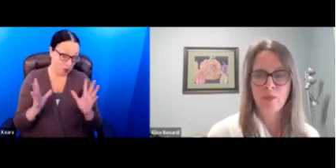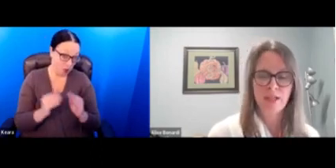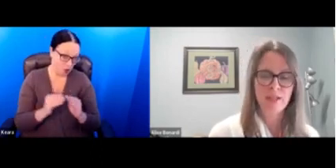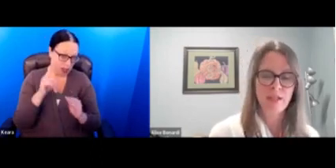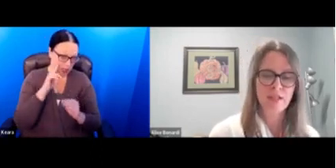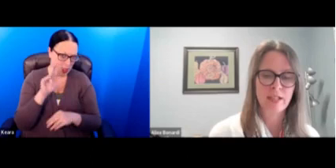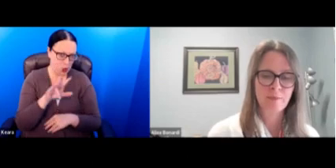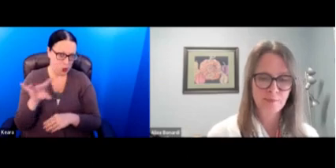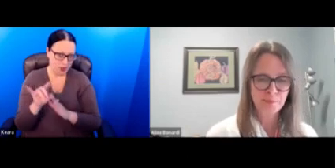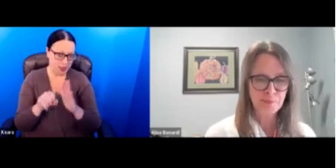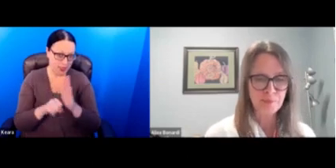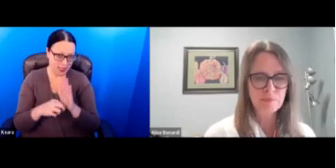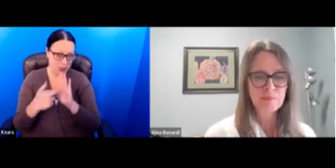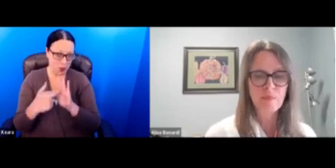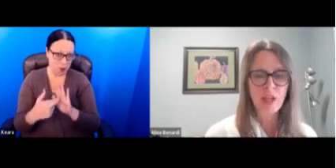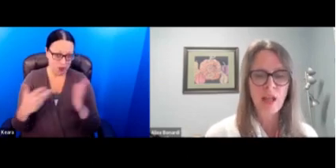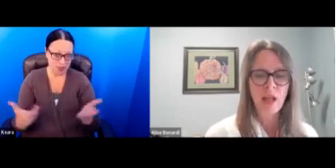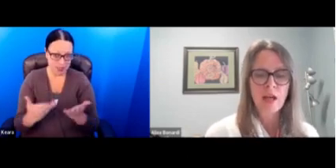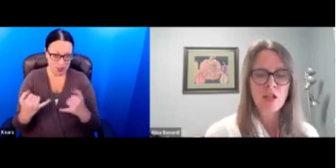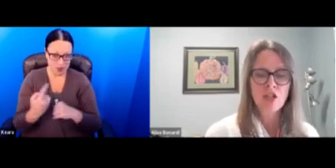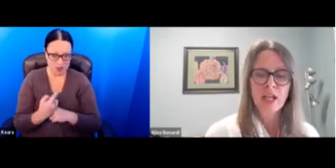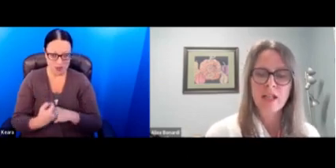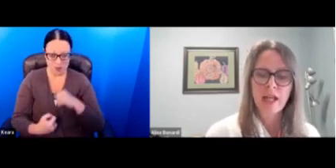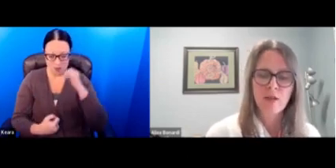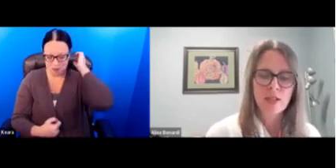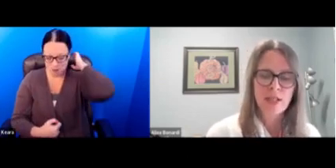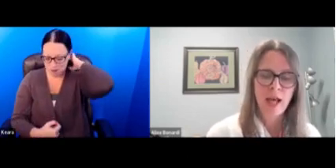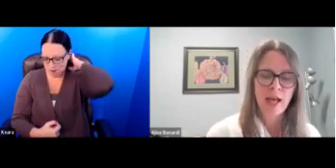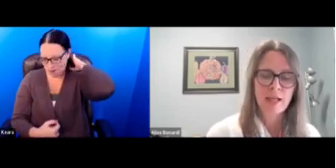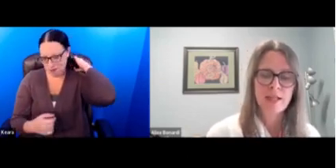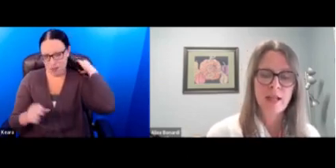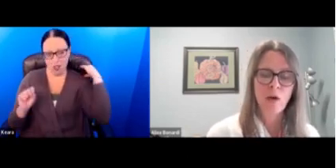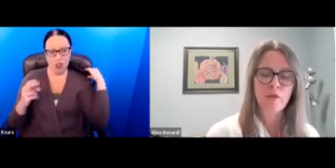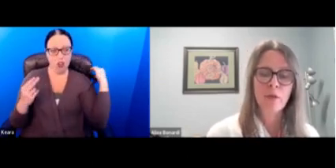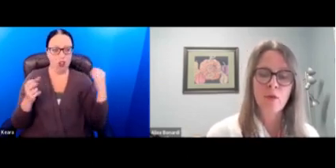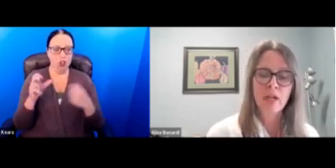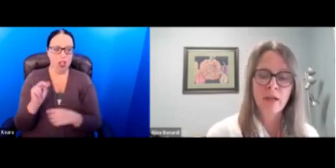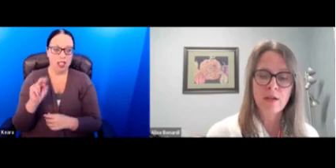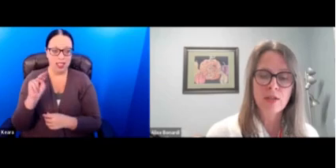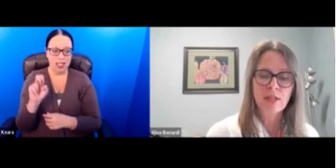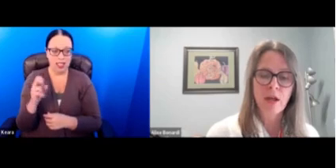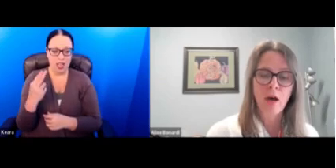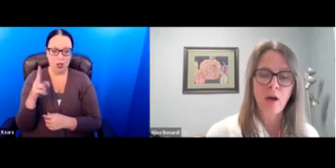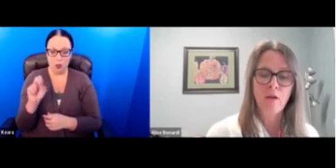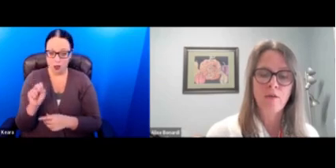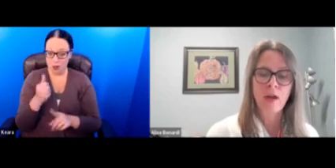represented here today. Shannon Nehus has over 30 years of